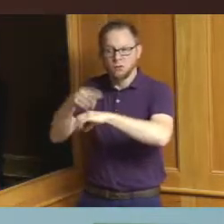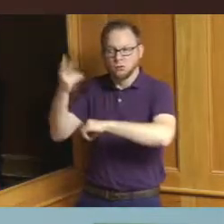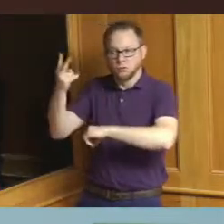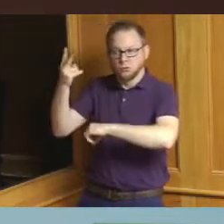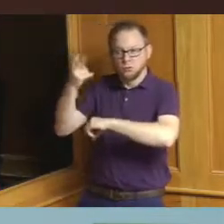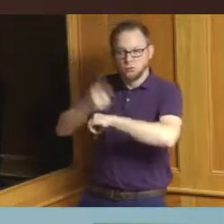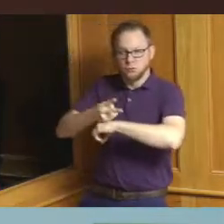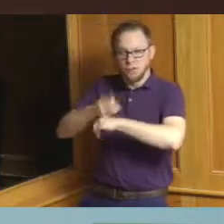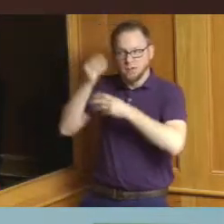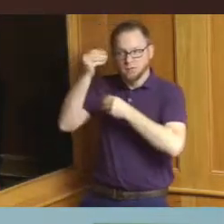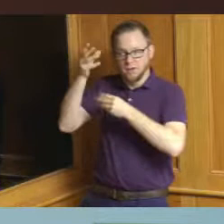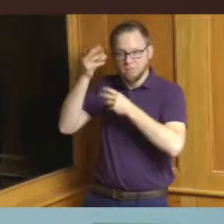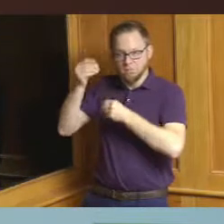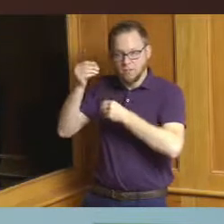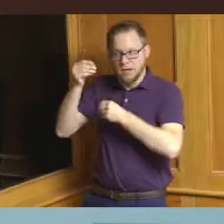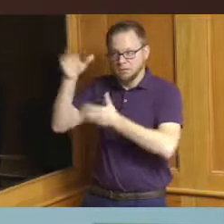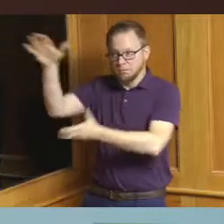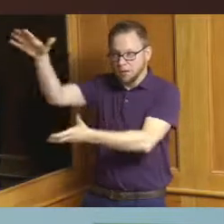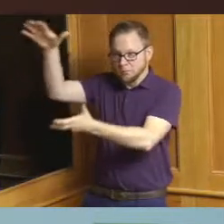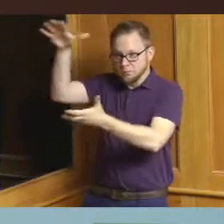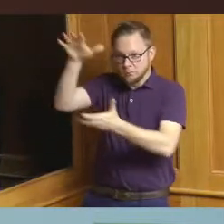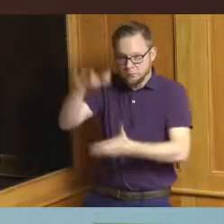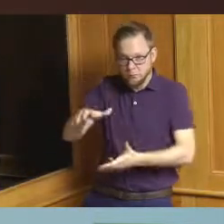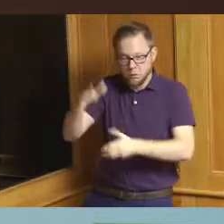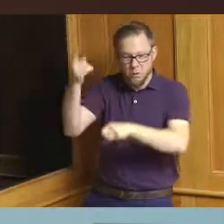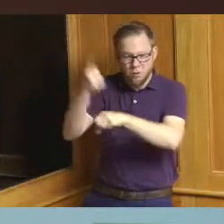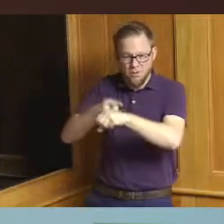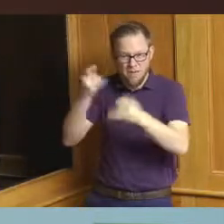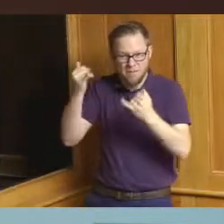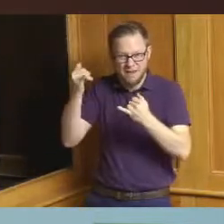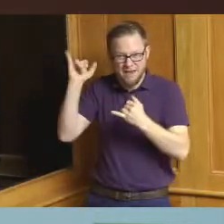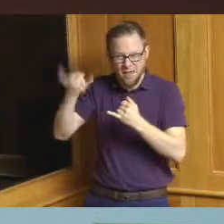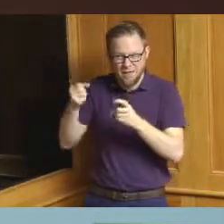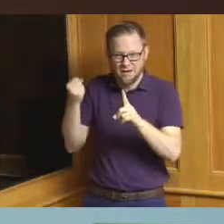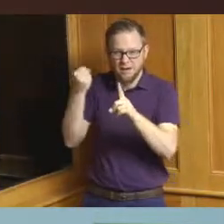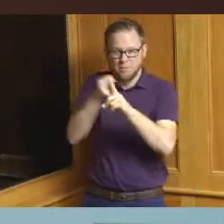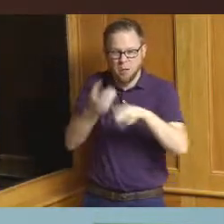of Health i do believe those two days are still having an impact on the seven day average so this